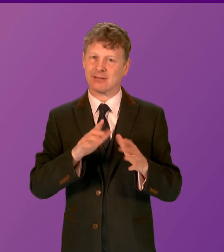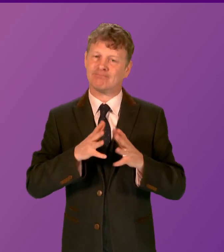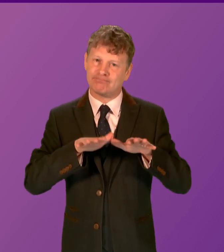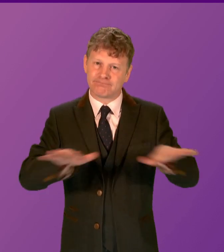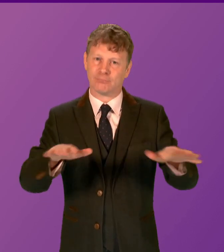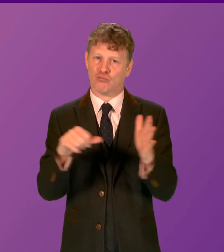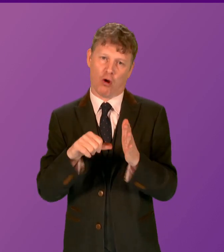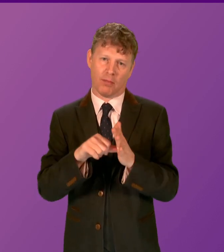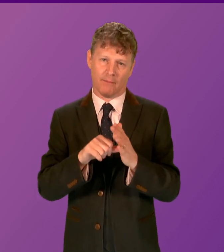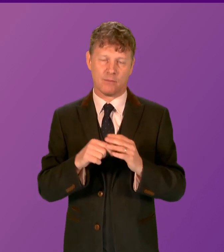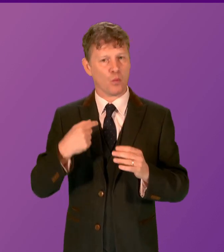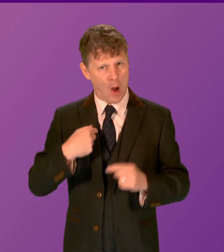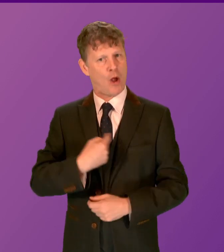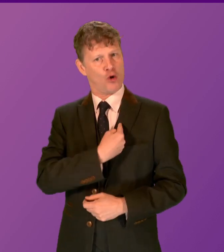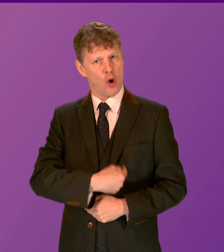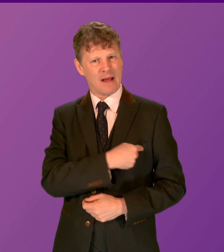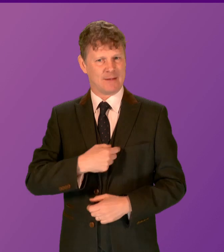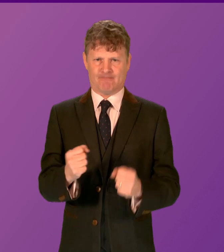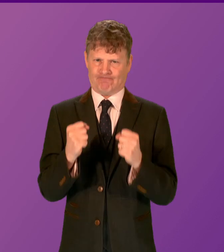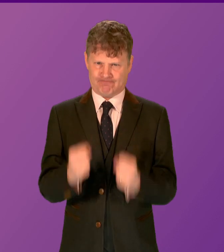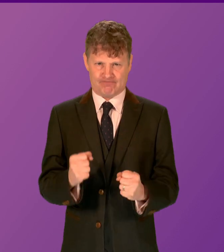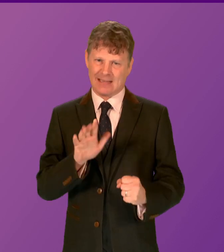We have an unwavering and unshakeable commitment to the national mission to tackle drug deaths.